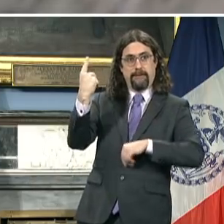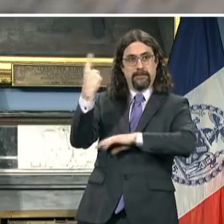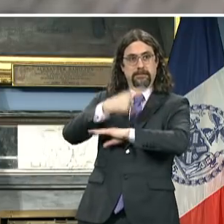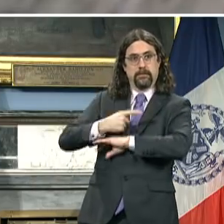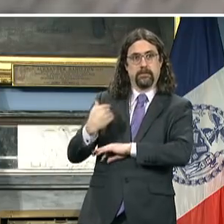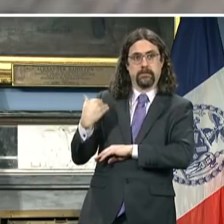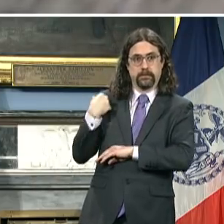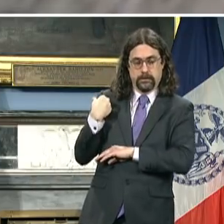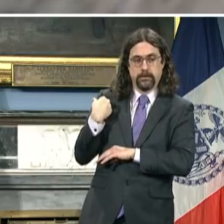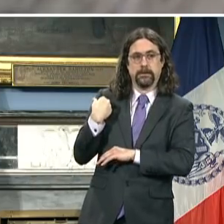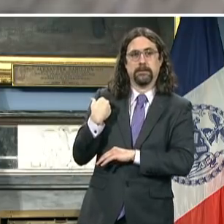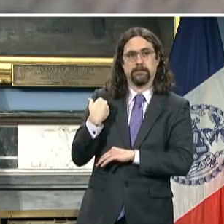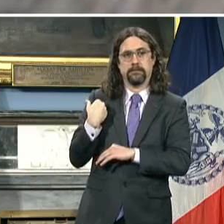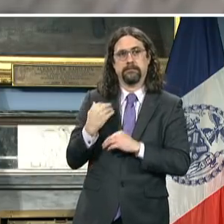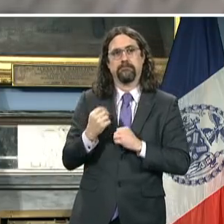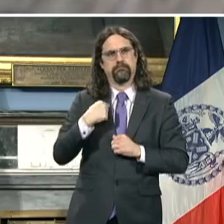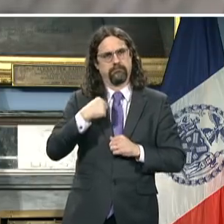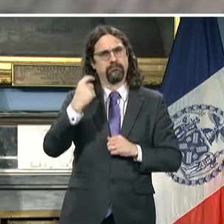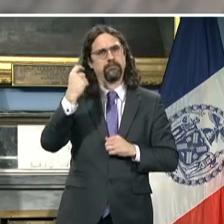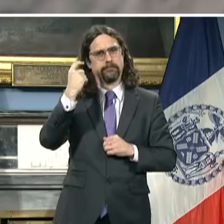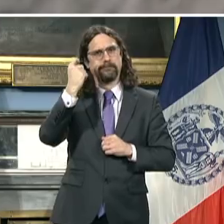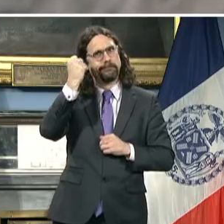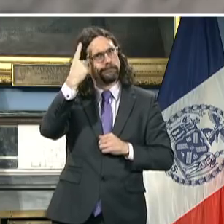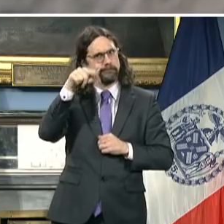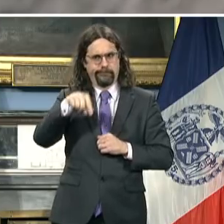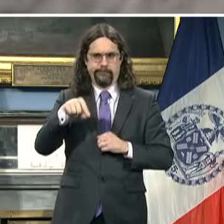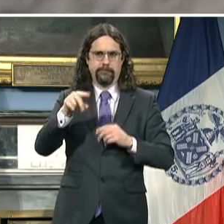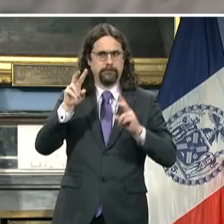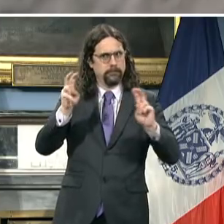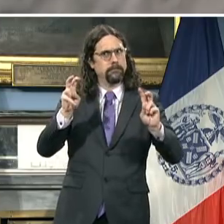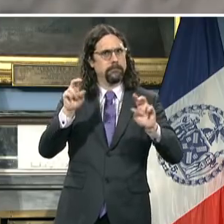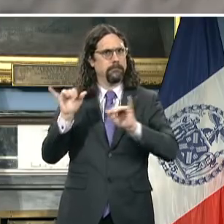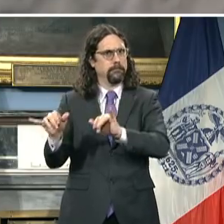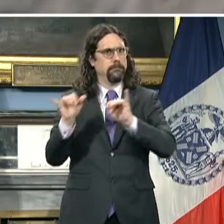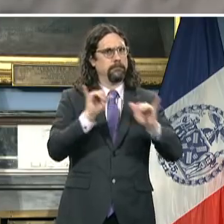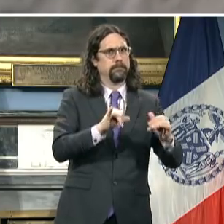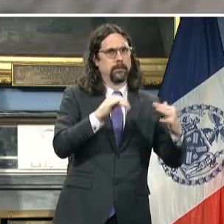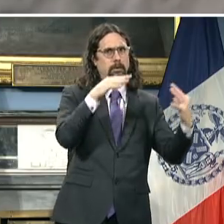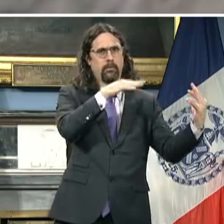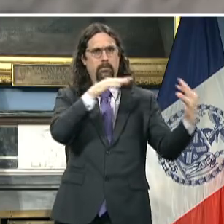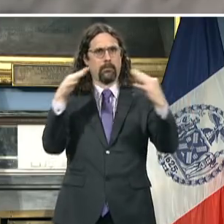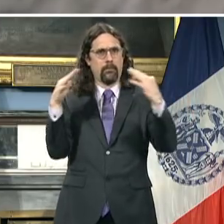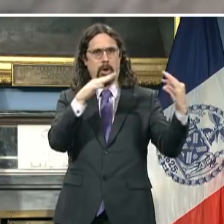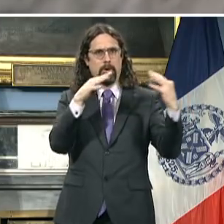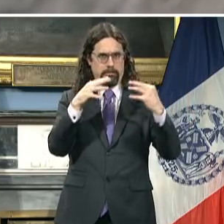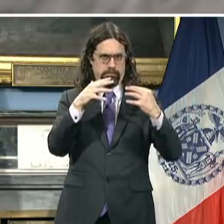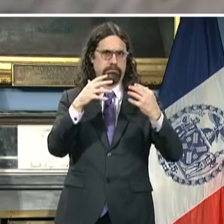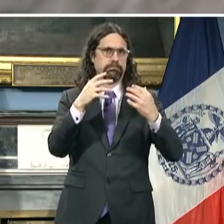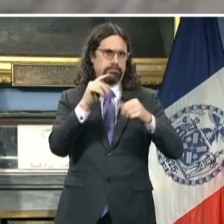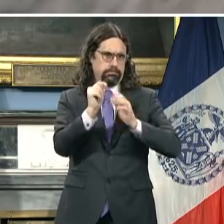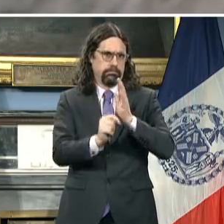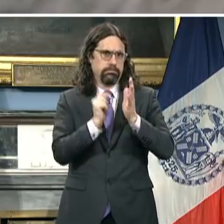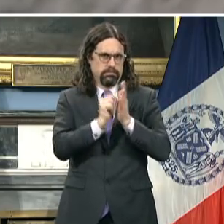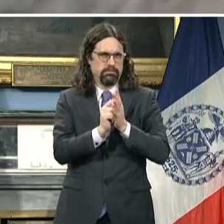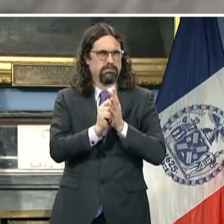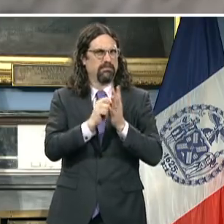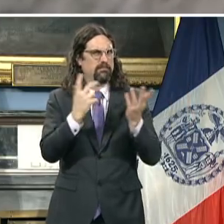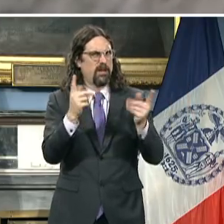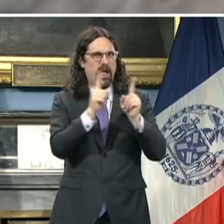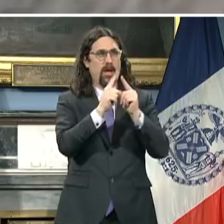LAST, THIS IS A WAR TIME FACTORY. IF YOU LOOK AT IT,IT IMMEDIATELY IS CLEAR. THIS IS SOMETHING THAT WAS PUT